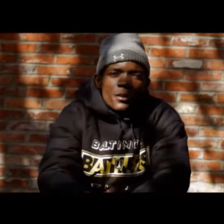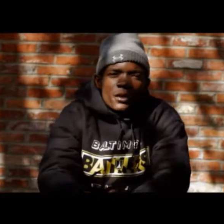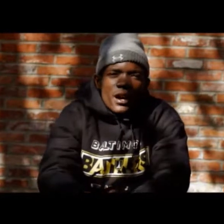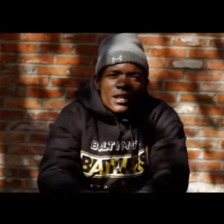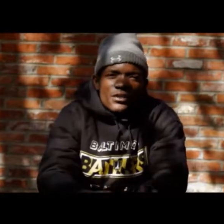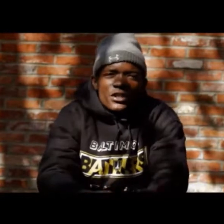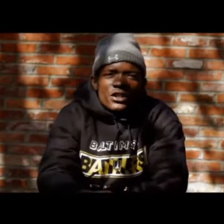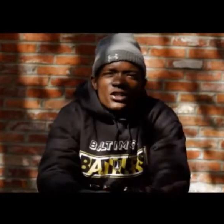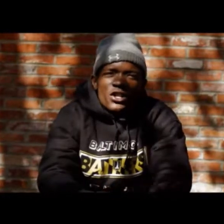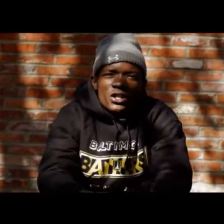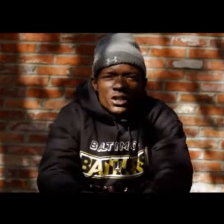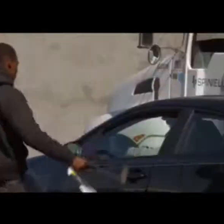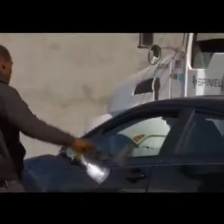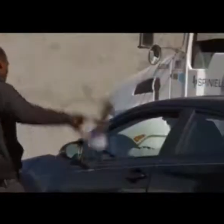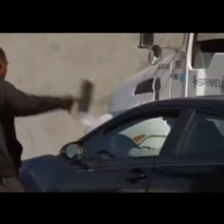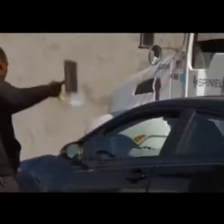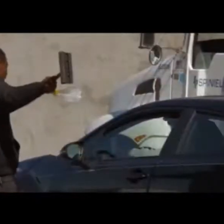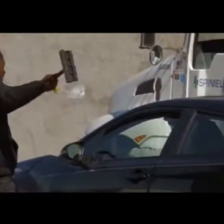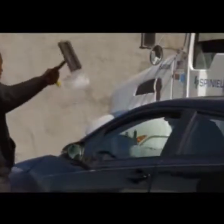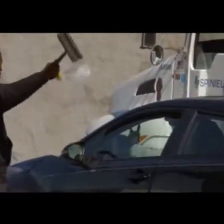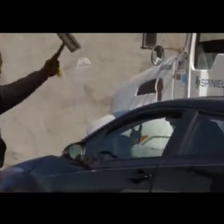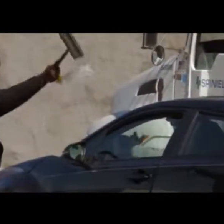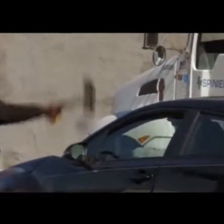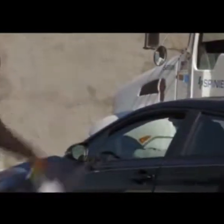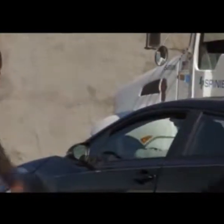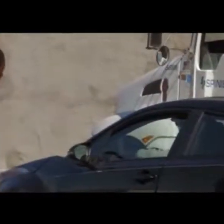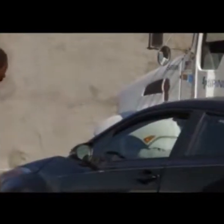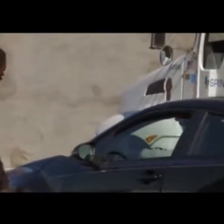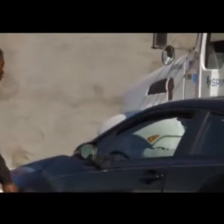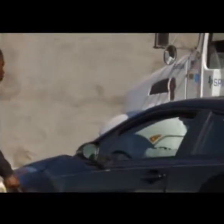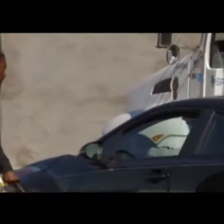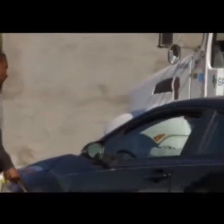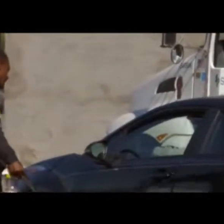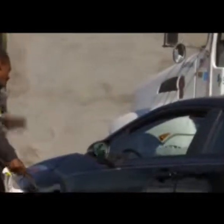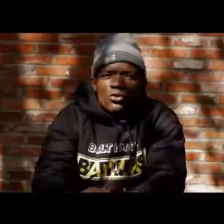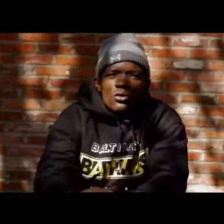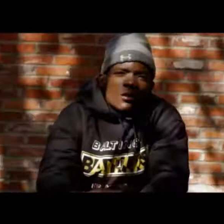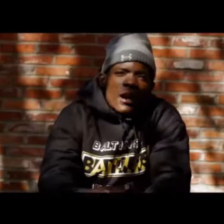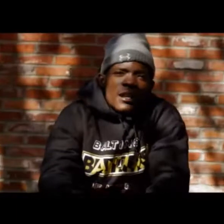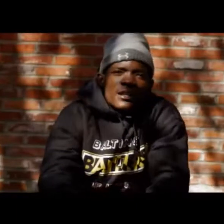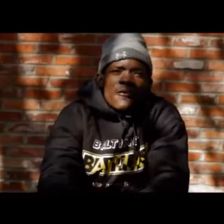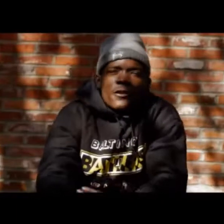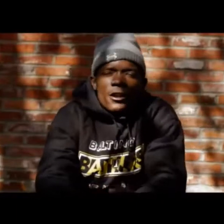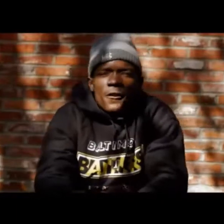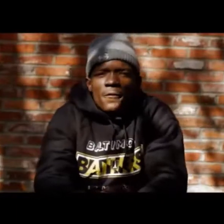what i was for real i'm but i already knew that i already knew that i could squeeze because i used to do it over west for real